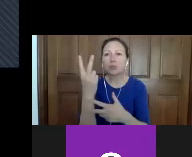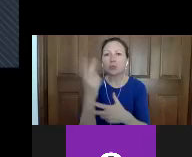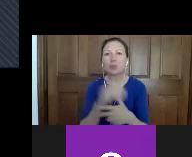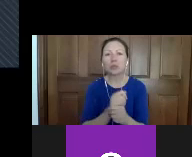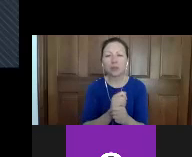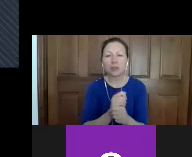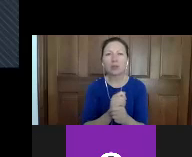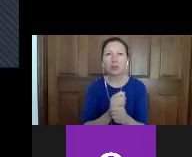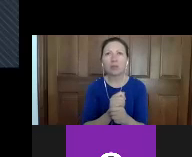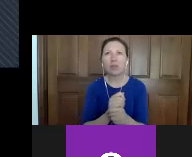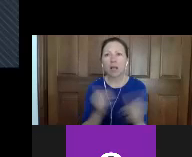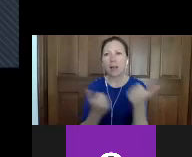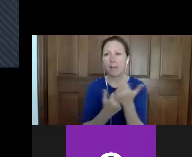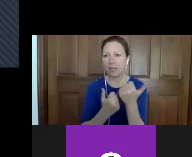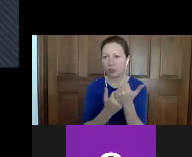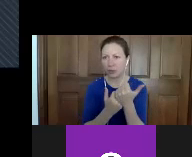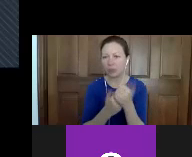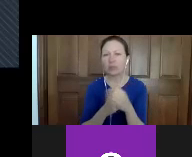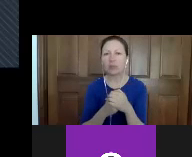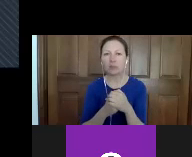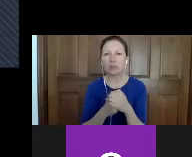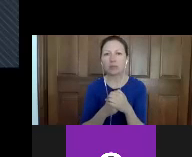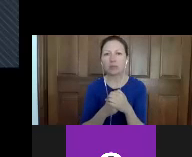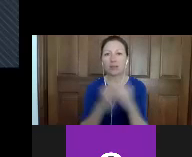I want to talk about the next thing you as a person with a disability need to know in